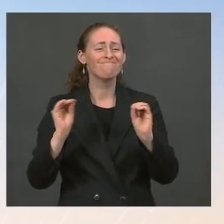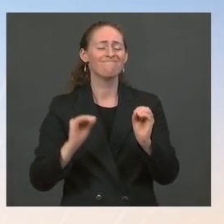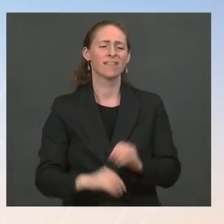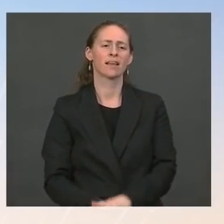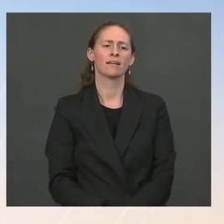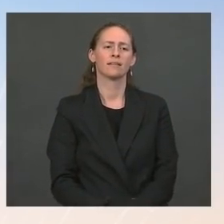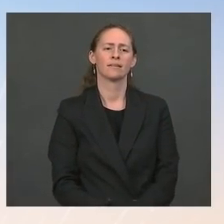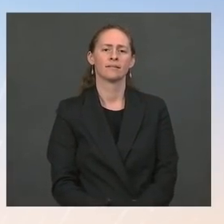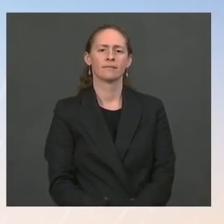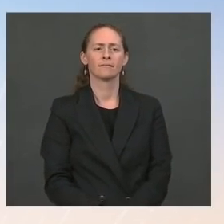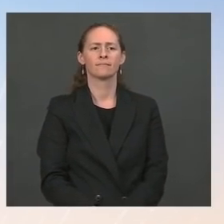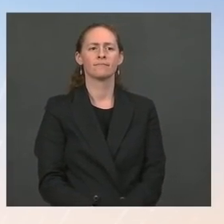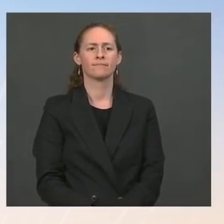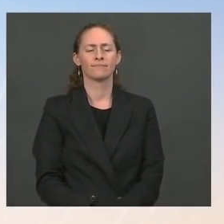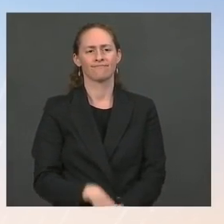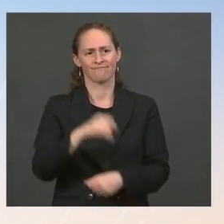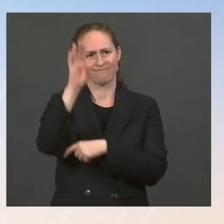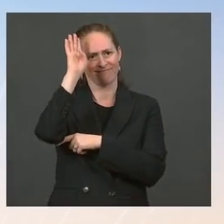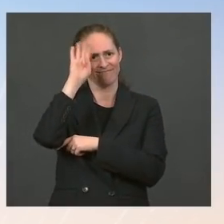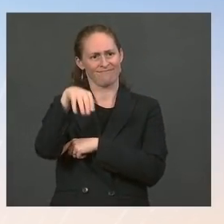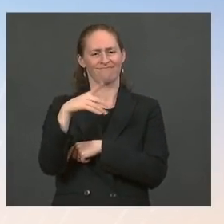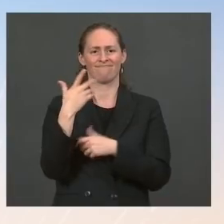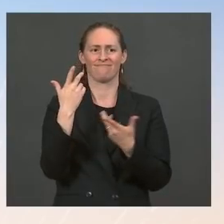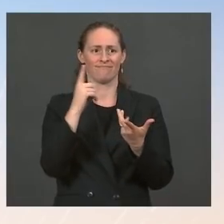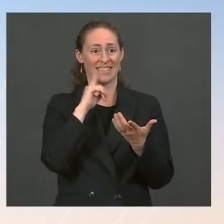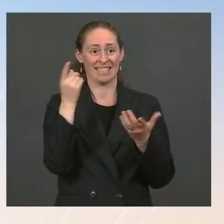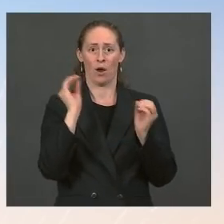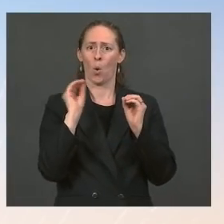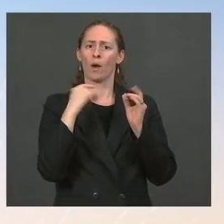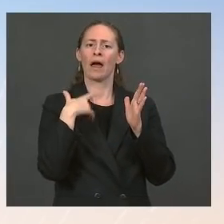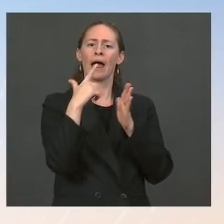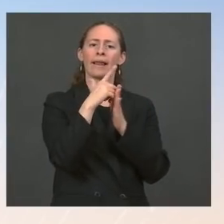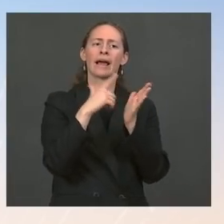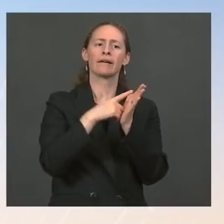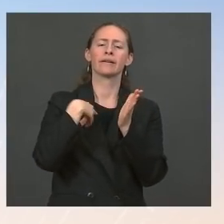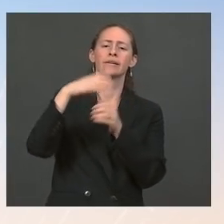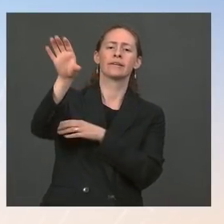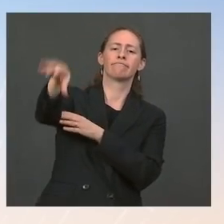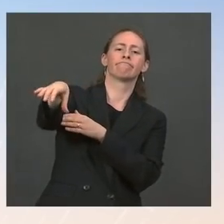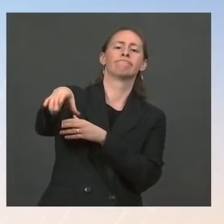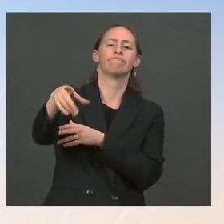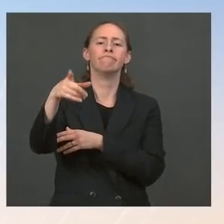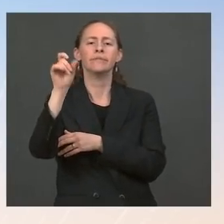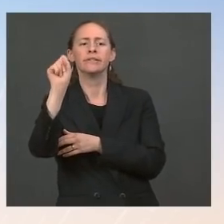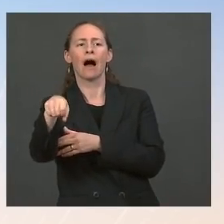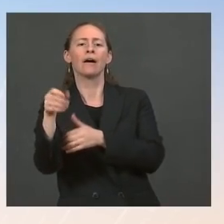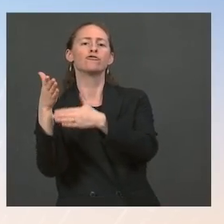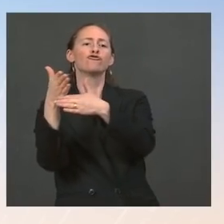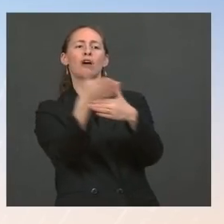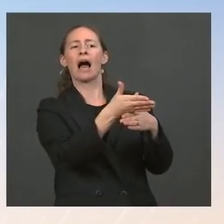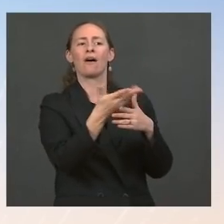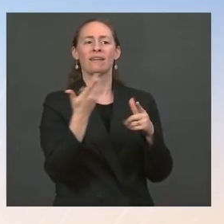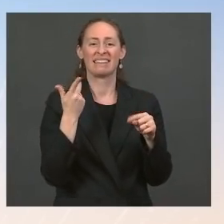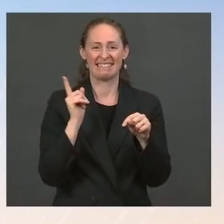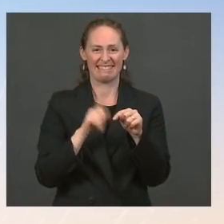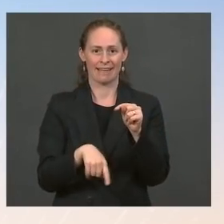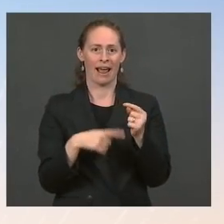I mentioned that we don't have the legal ability to compel. That doesn't change regardless of who's having the conversation, but certainly we have not --